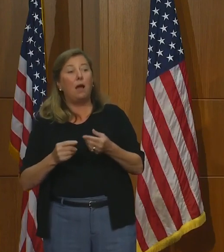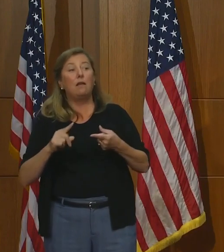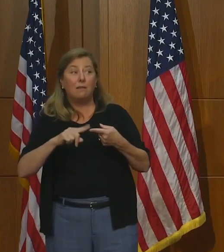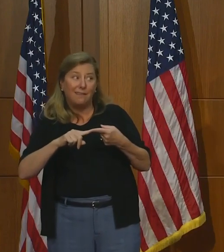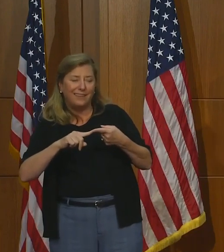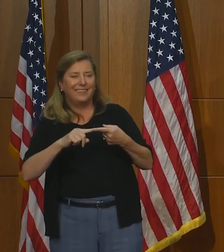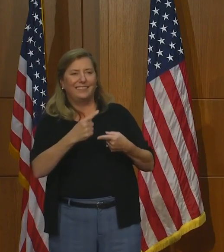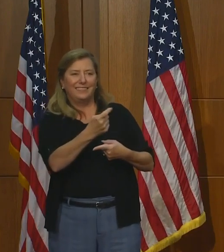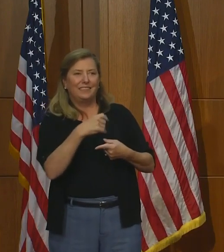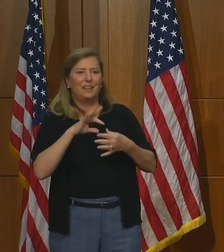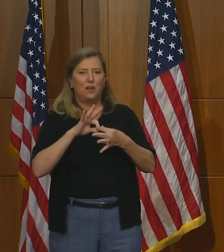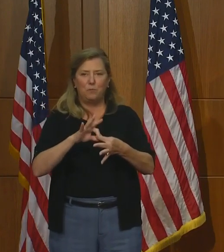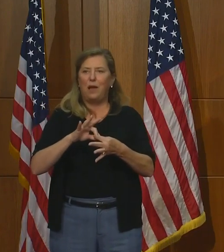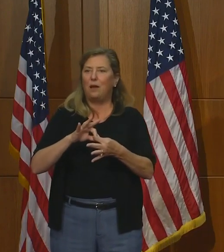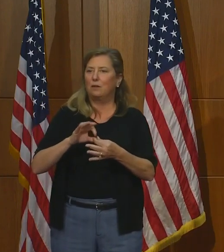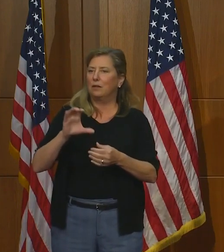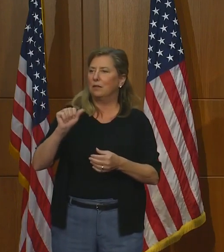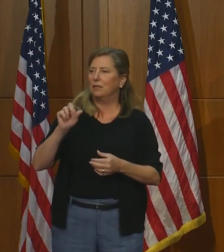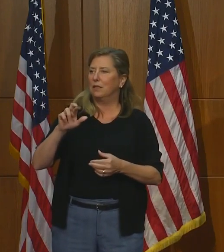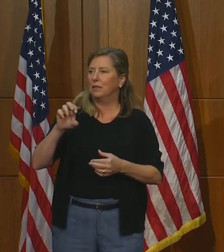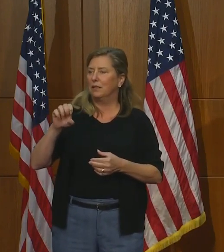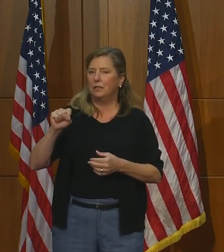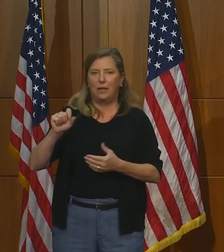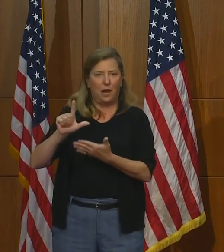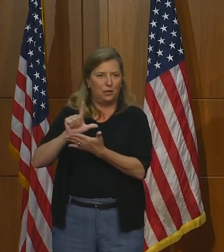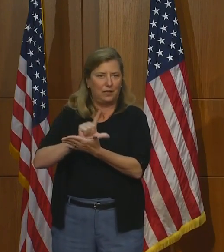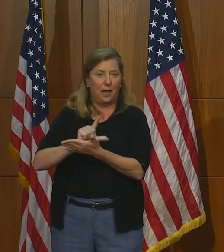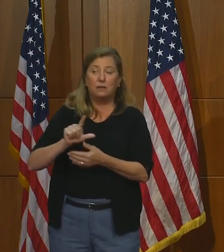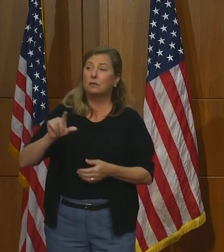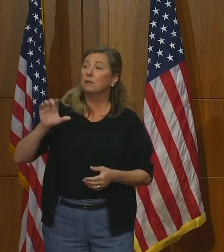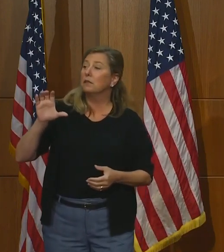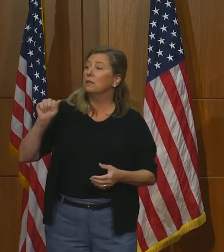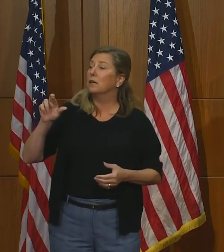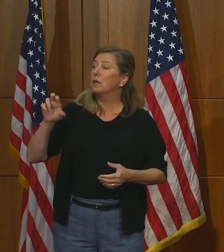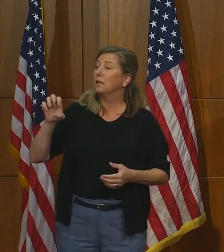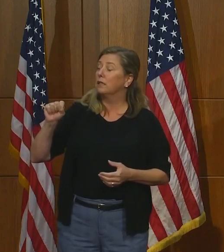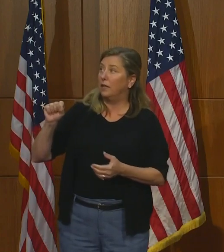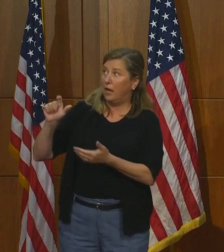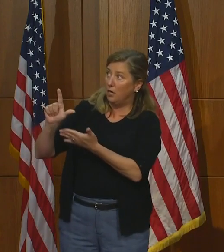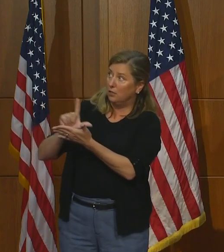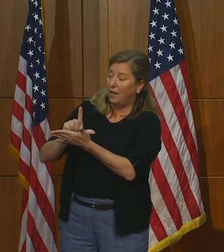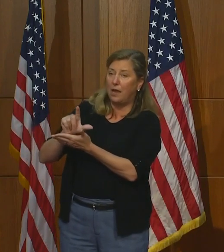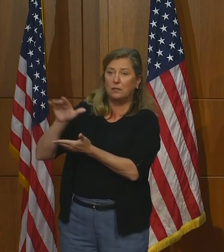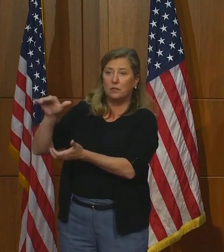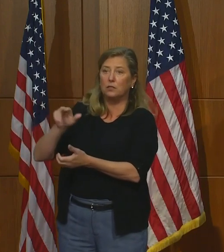SECOND QUESTION ON THE GENERAL ASSEMBLY FUNDING. BUT I WILL ANSWER THE QUESTION ON THE ON